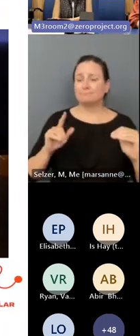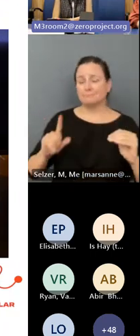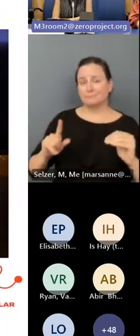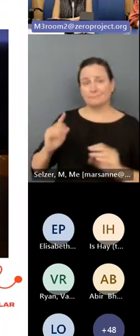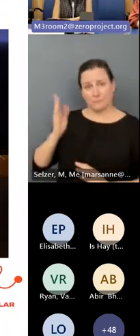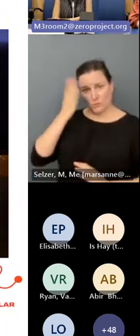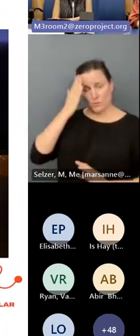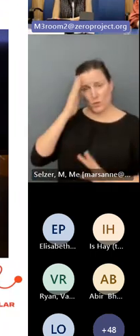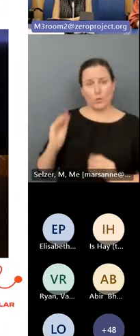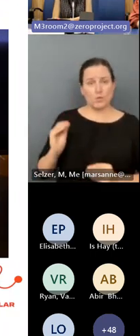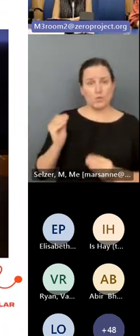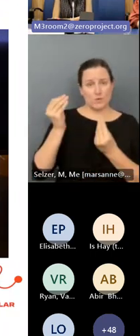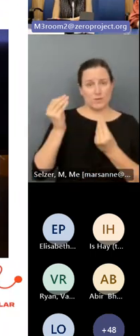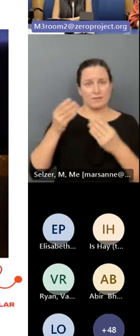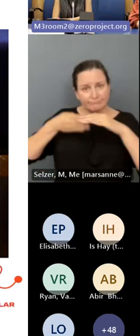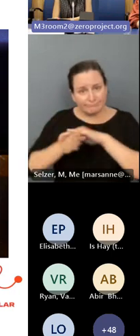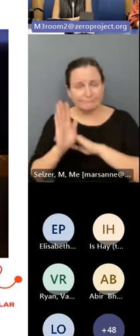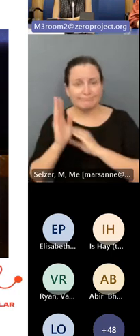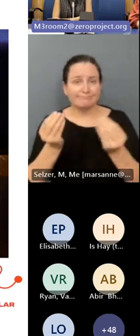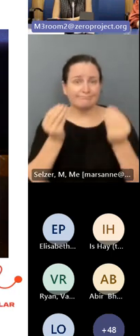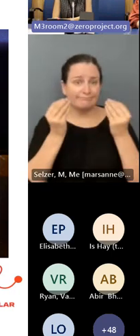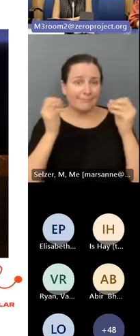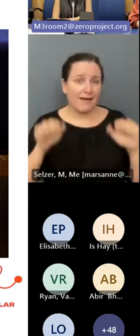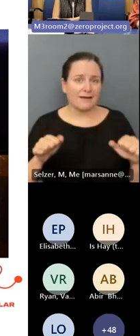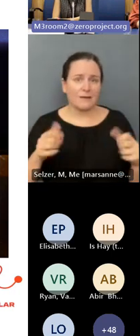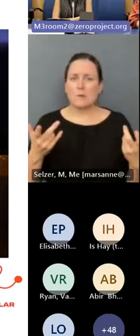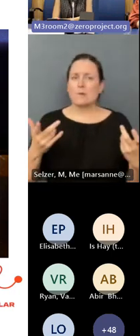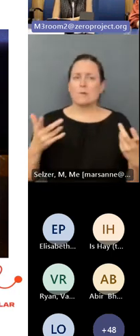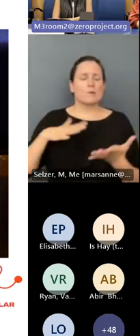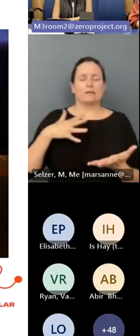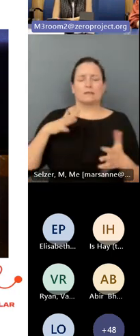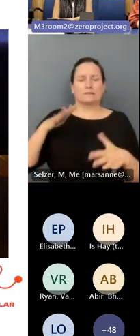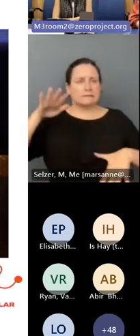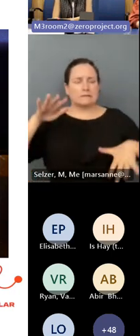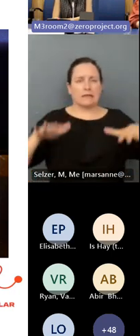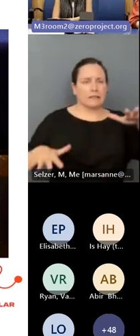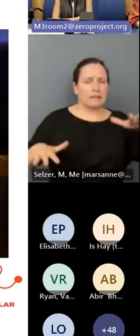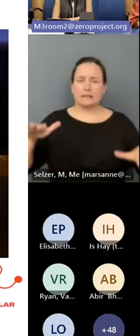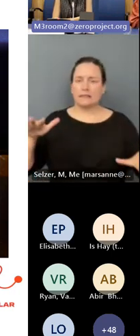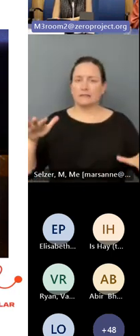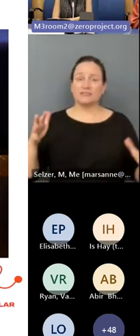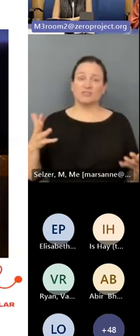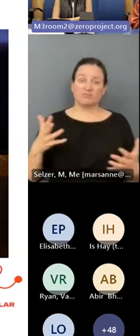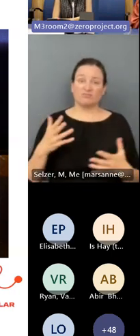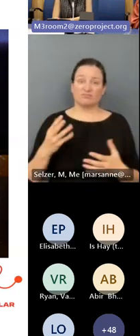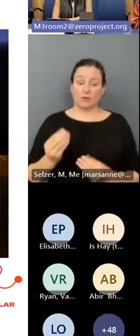educational programs. In a diverse and inclusive environment, young people have a chance to have